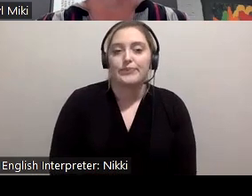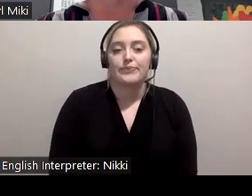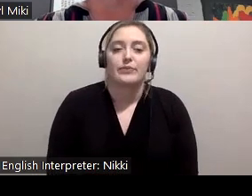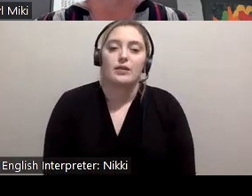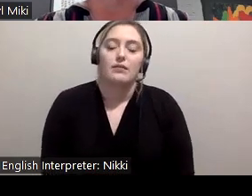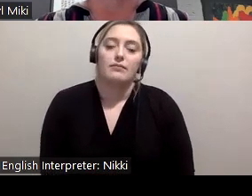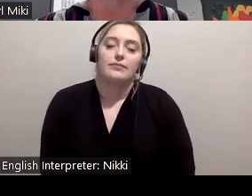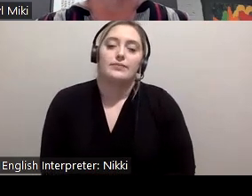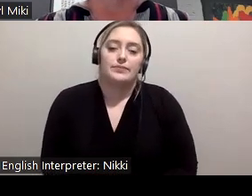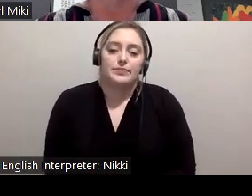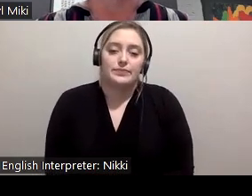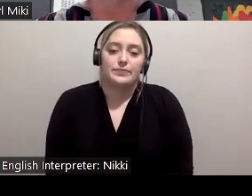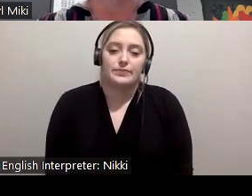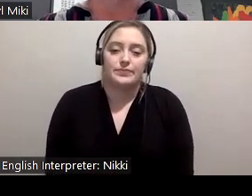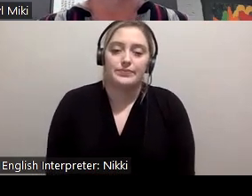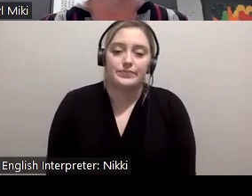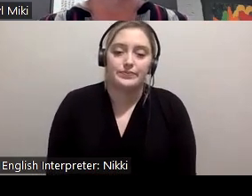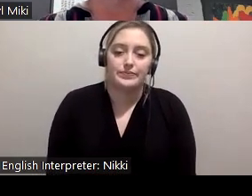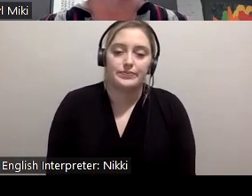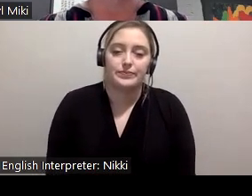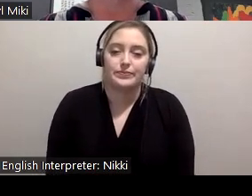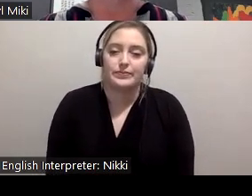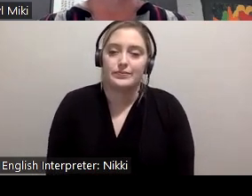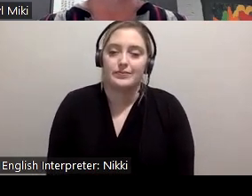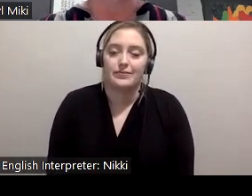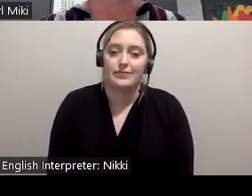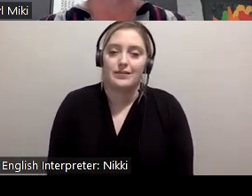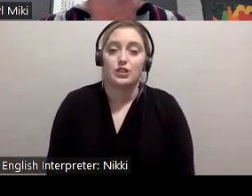Alright so the what are the the grant specs? What are we